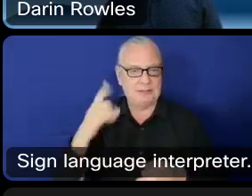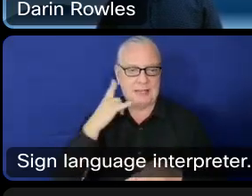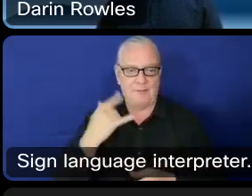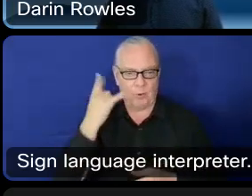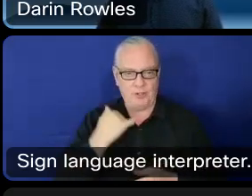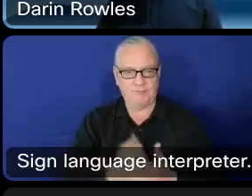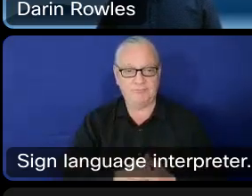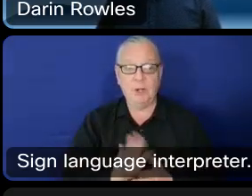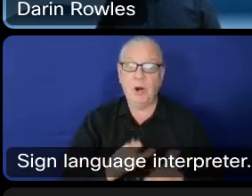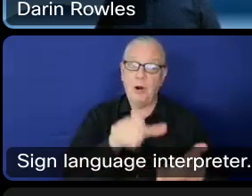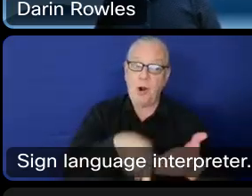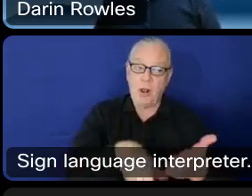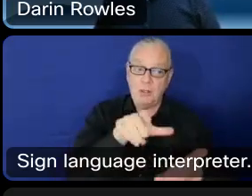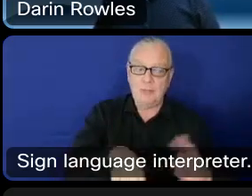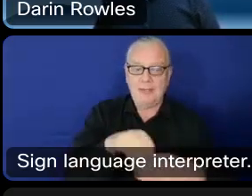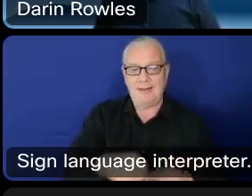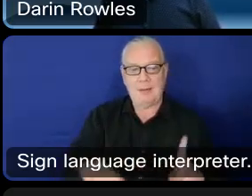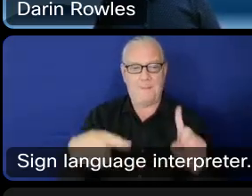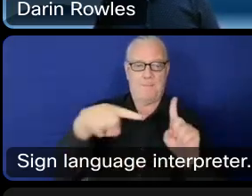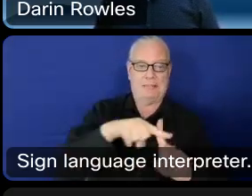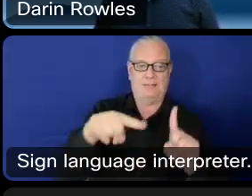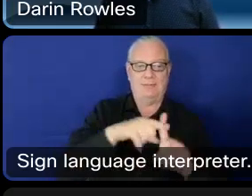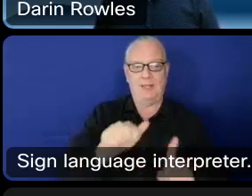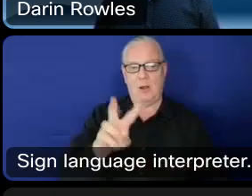unique and feminine take on life while navigating a positive HIV